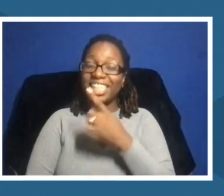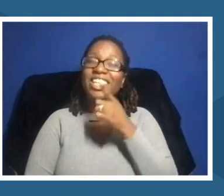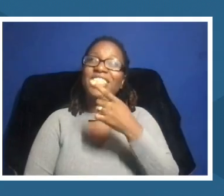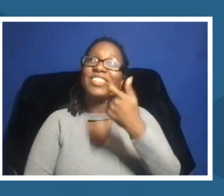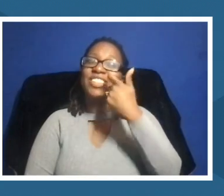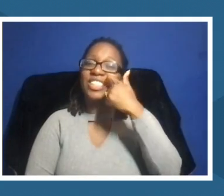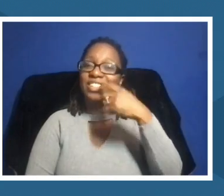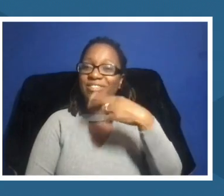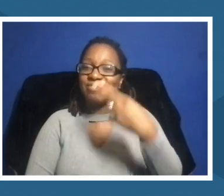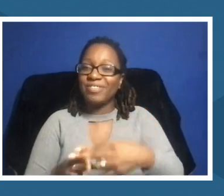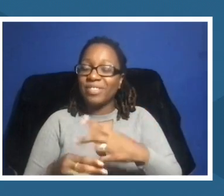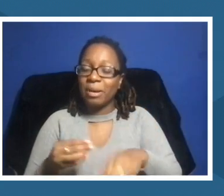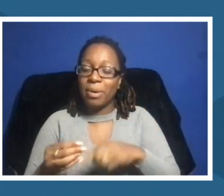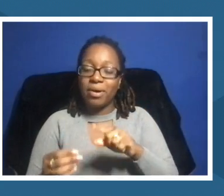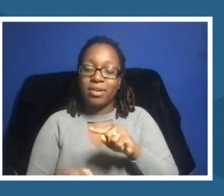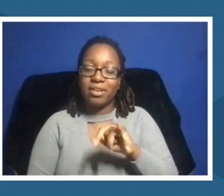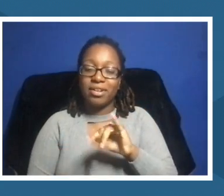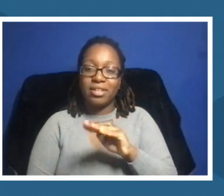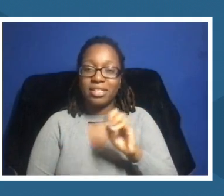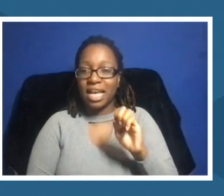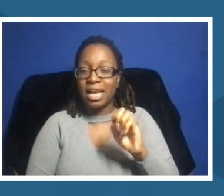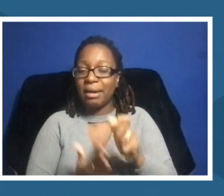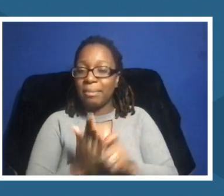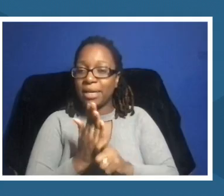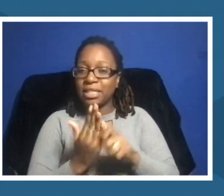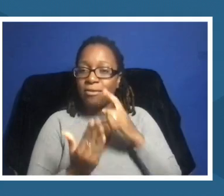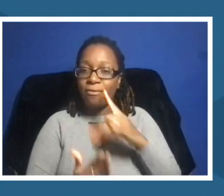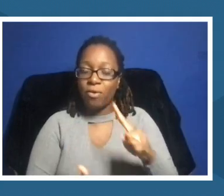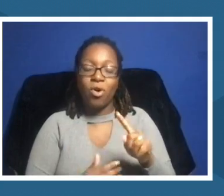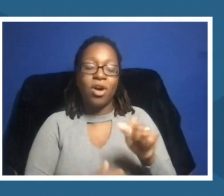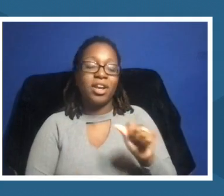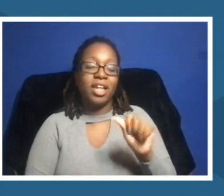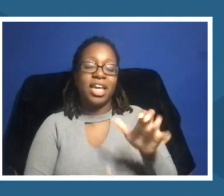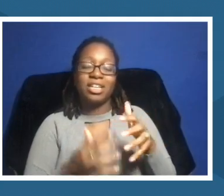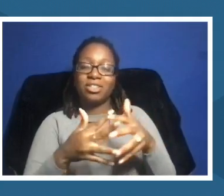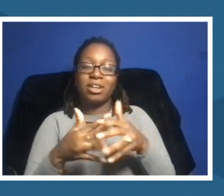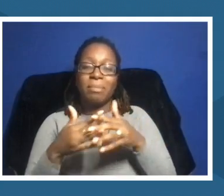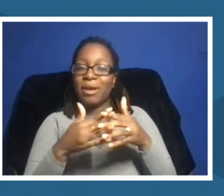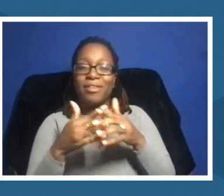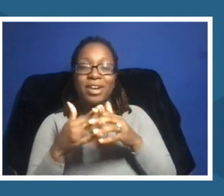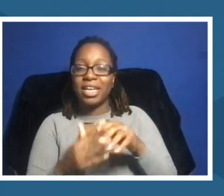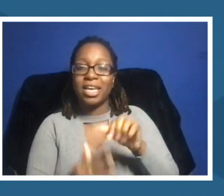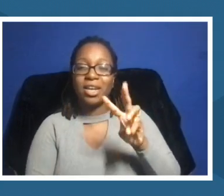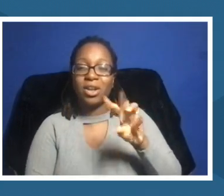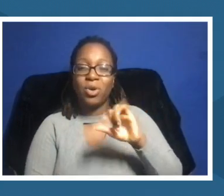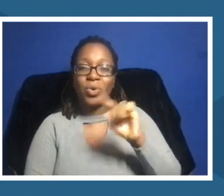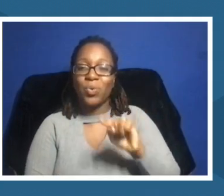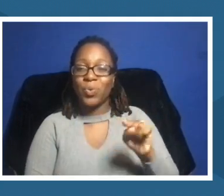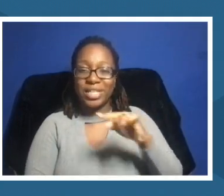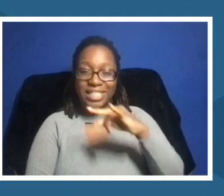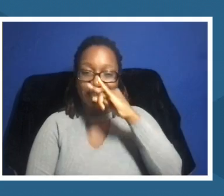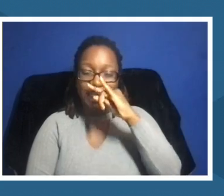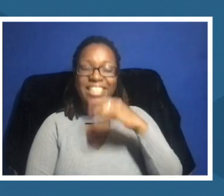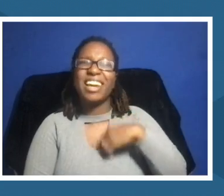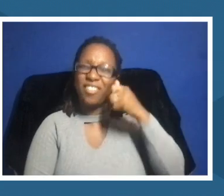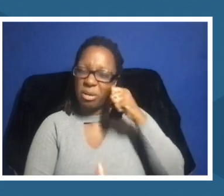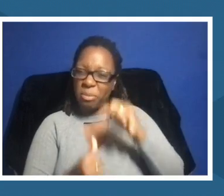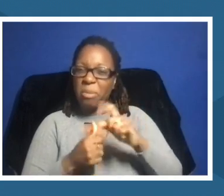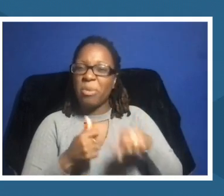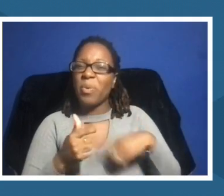with um the asian american whiz kids i remember when that when that came out i